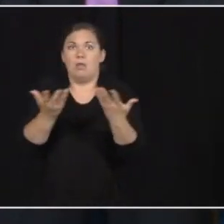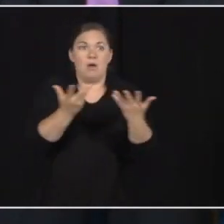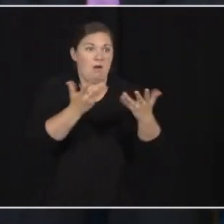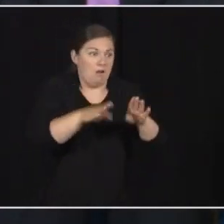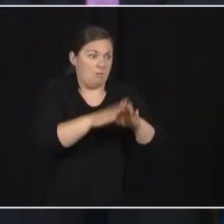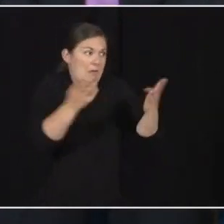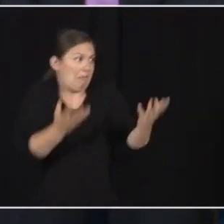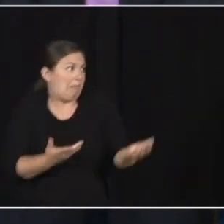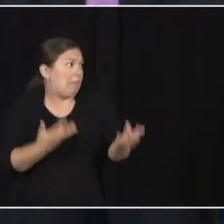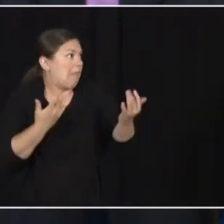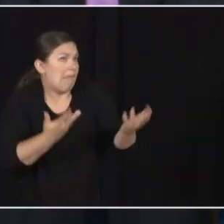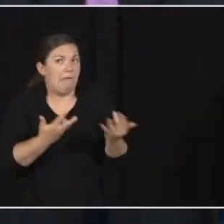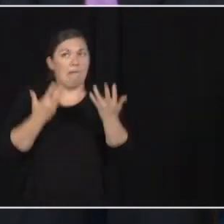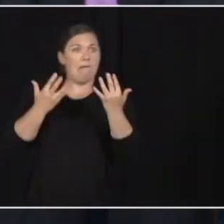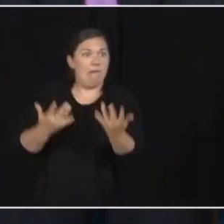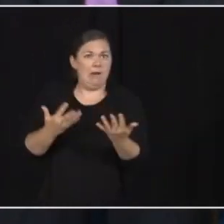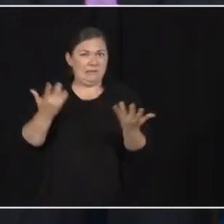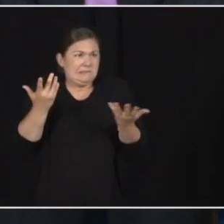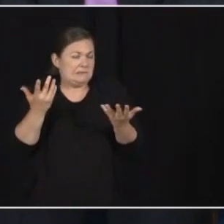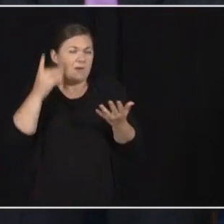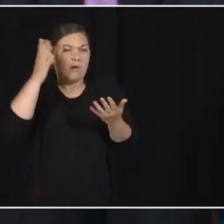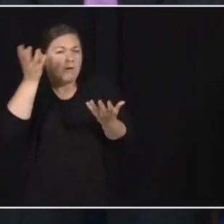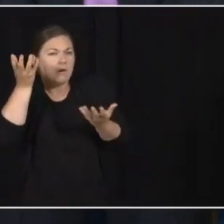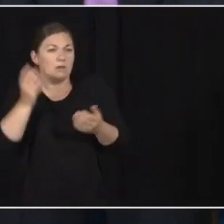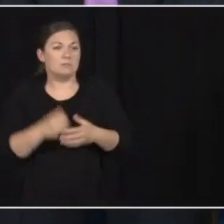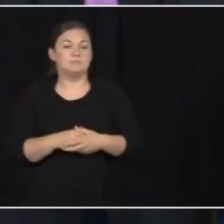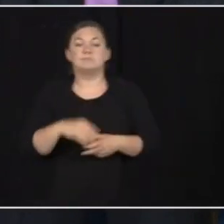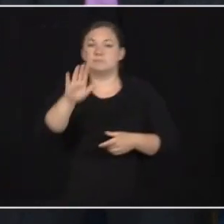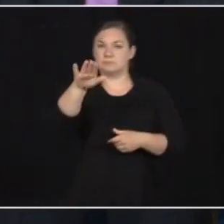because of the provinces actions thus far.